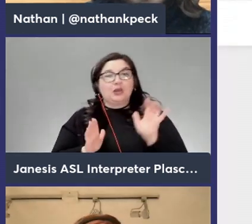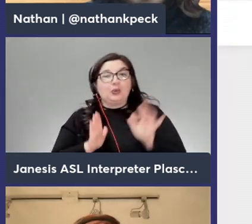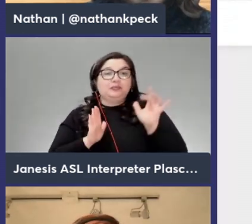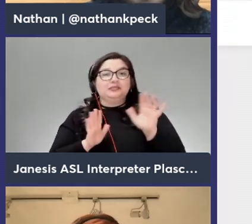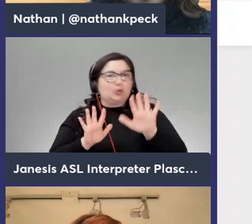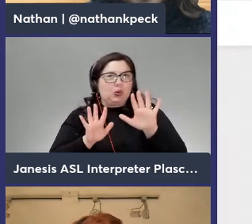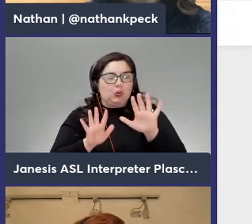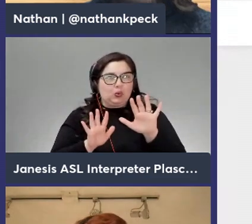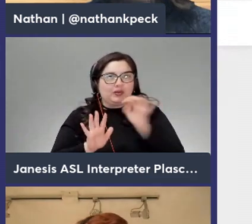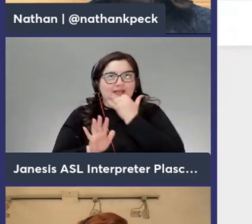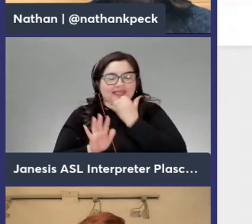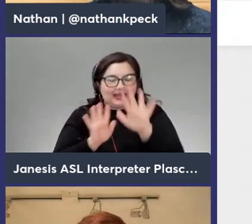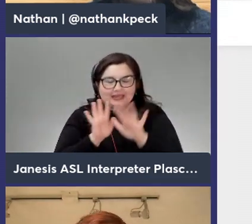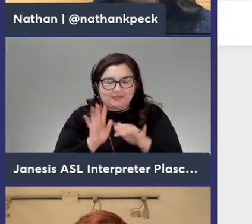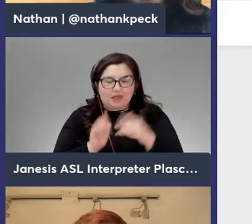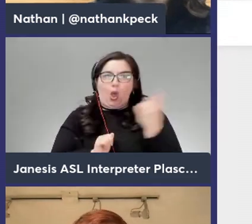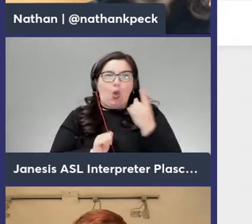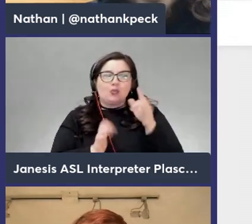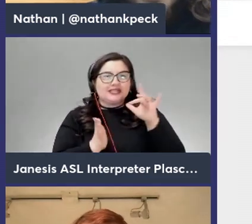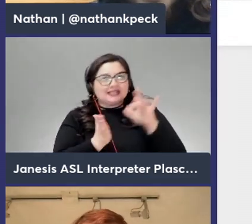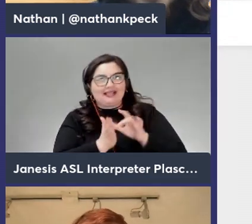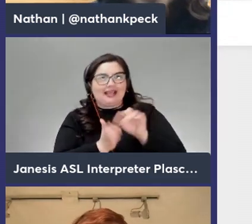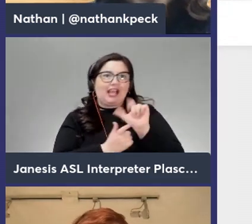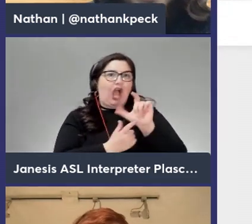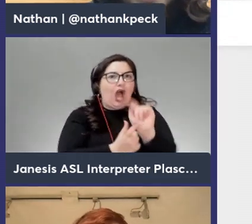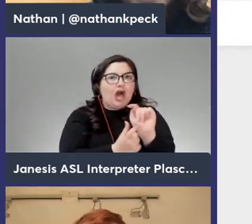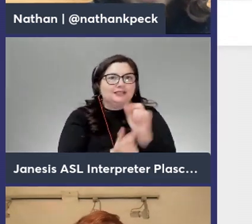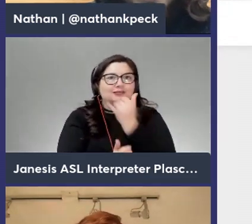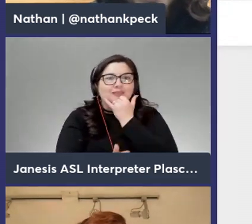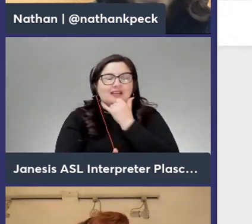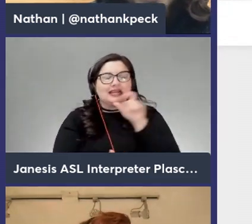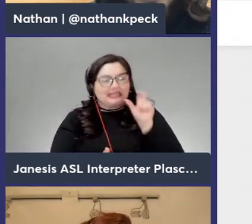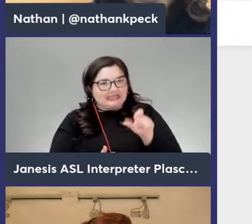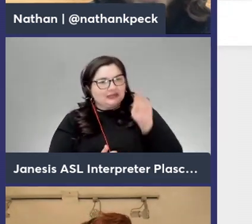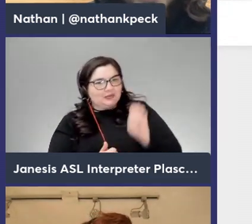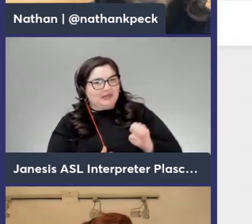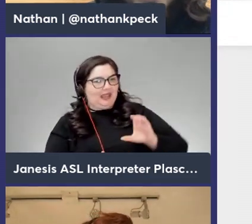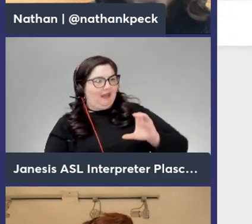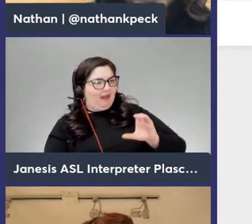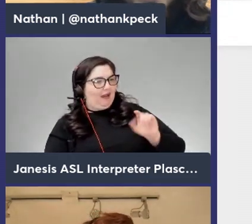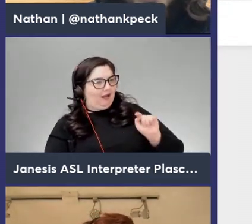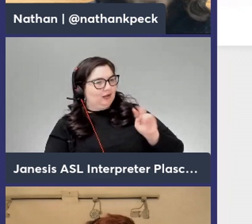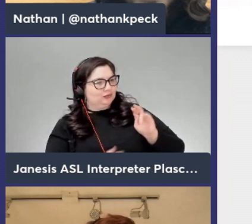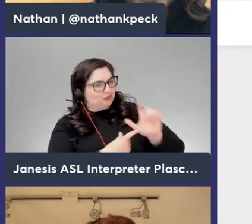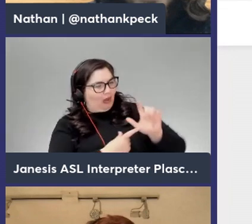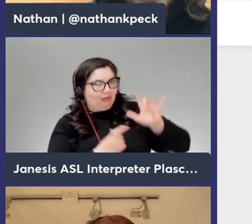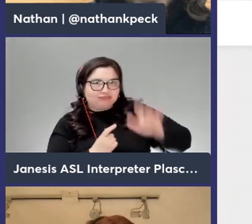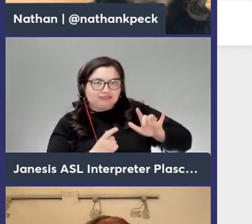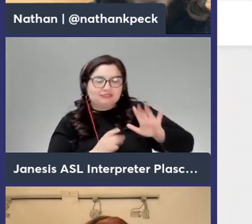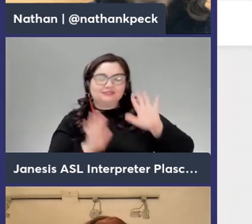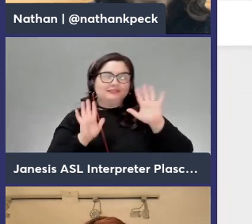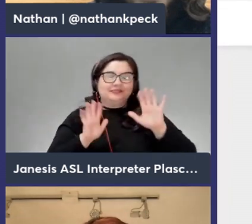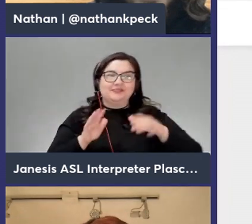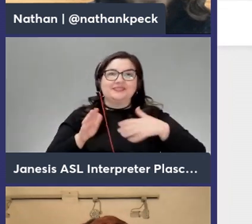I'm always pressing Alt and not Ctrl. Yeah, so that's all you need to do,